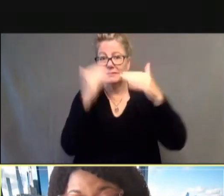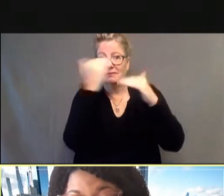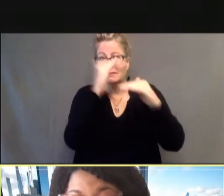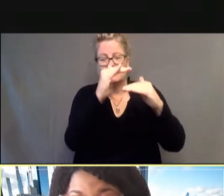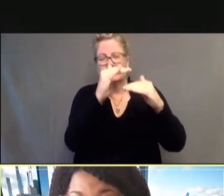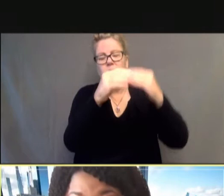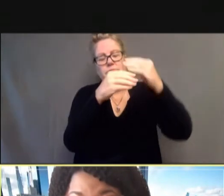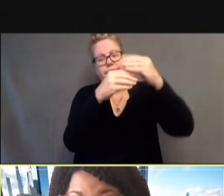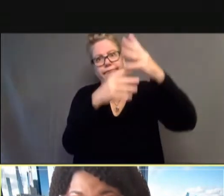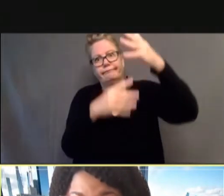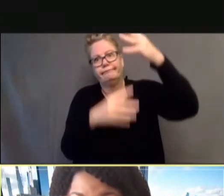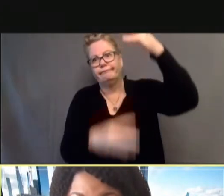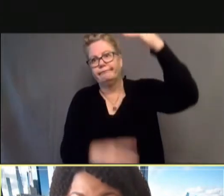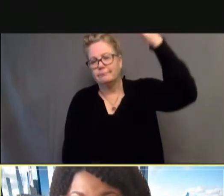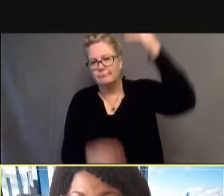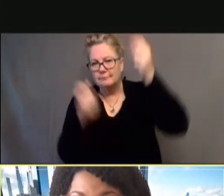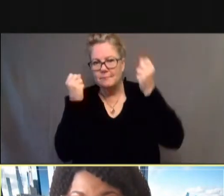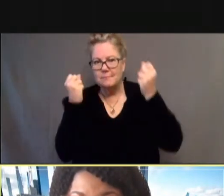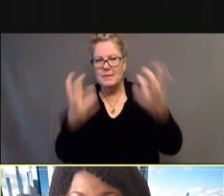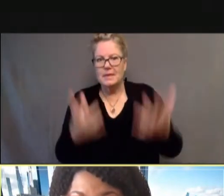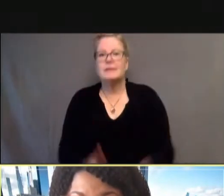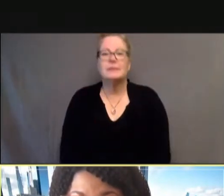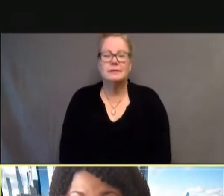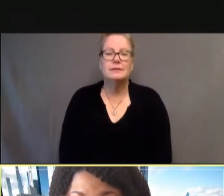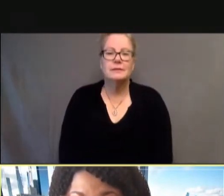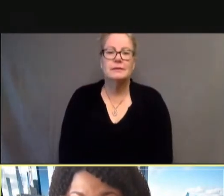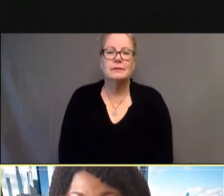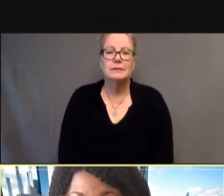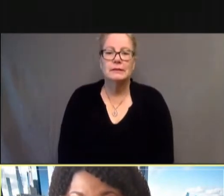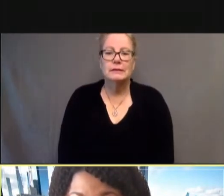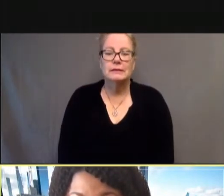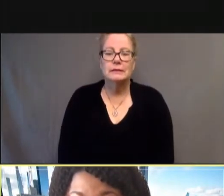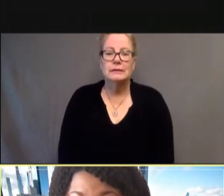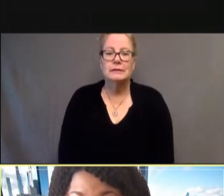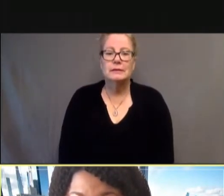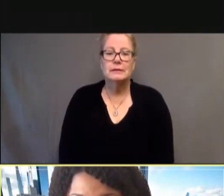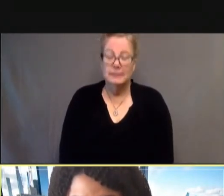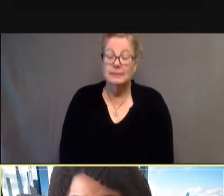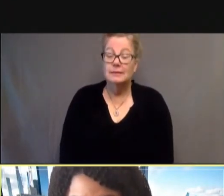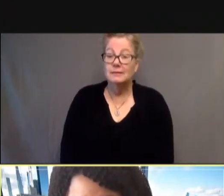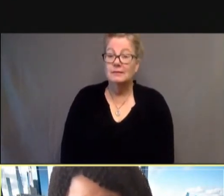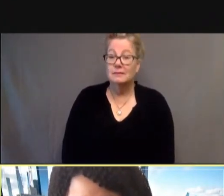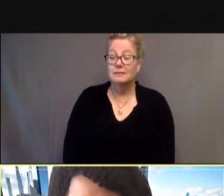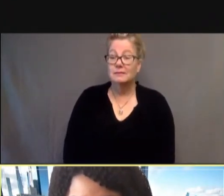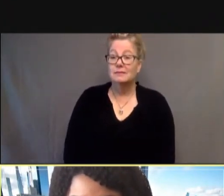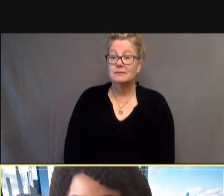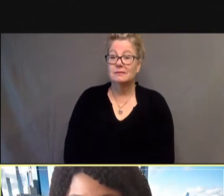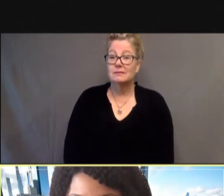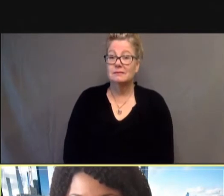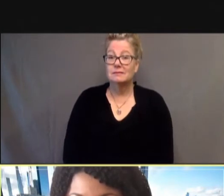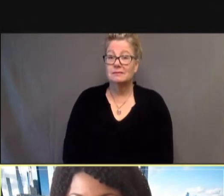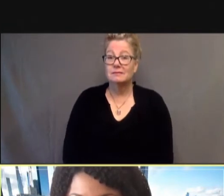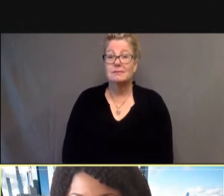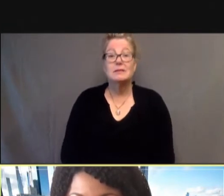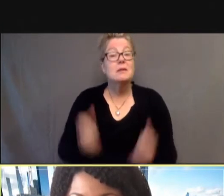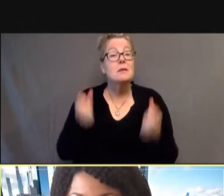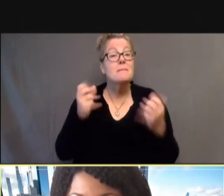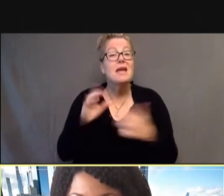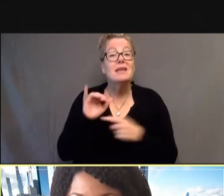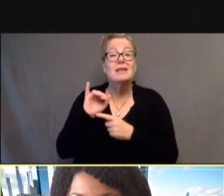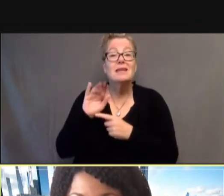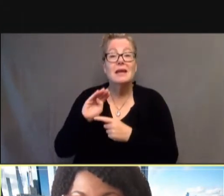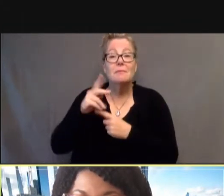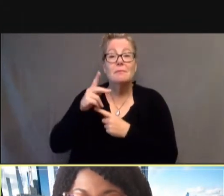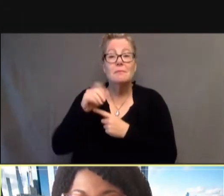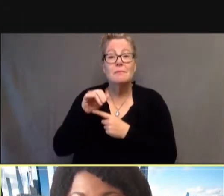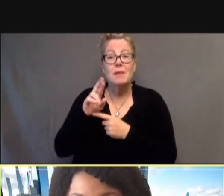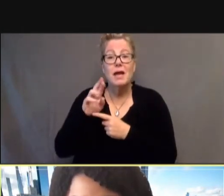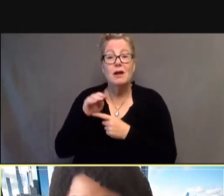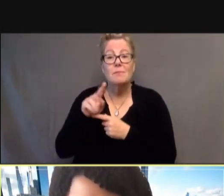that you should know is that there are many impairments that implicate more than one major